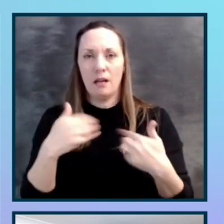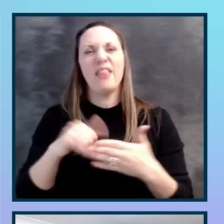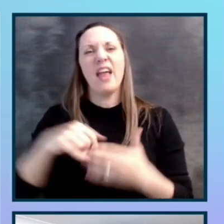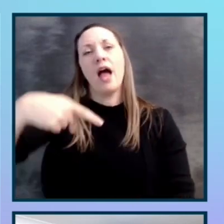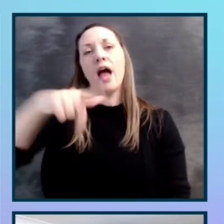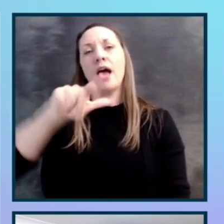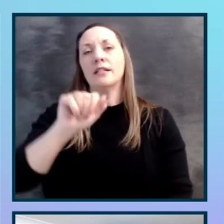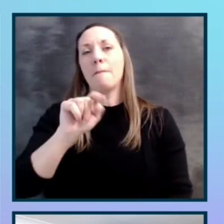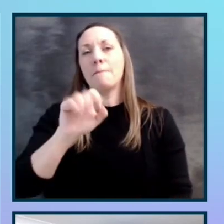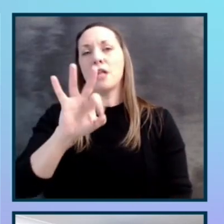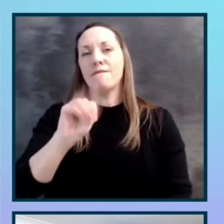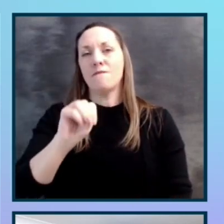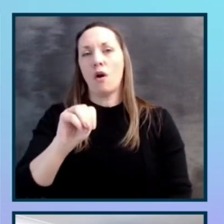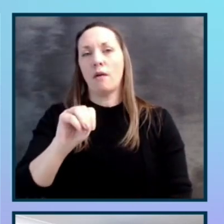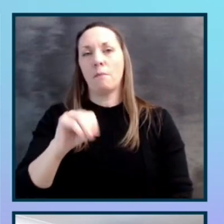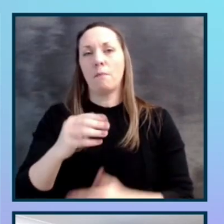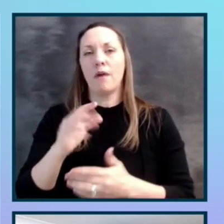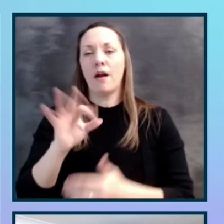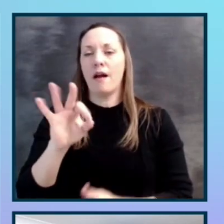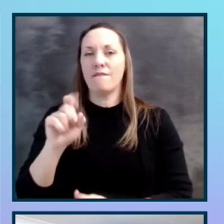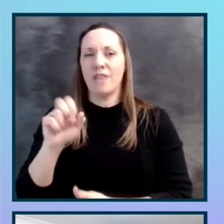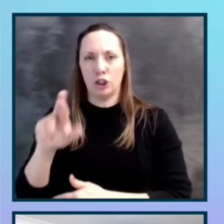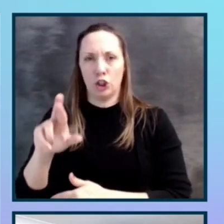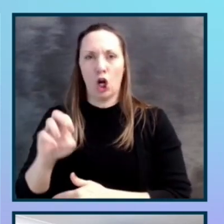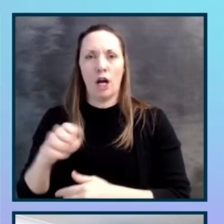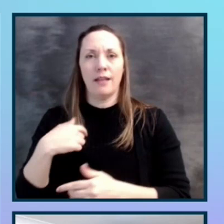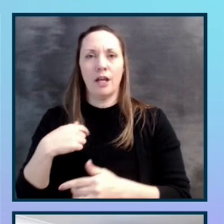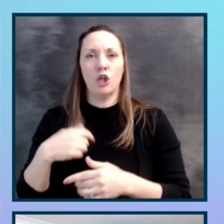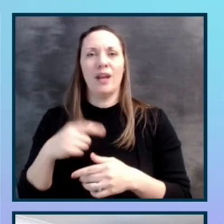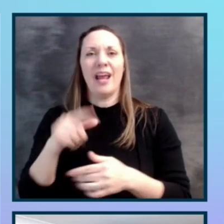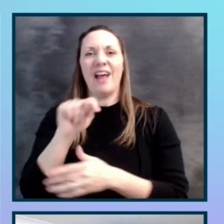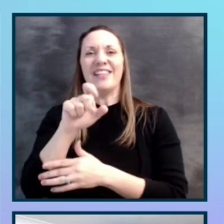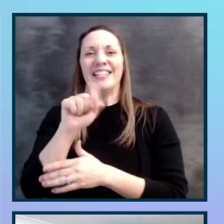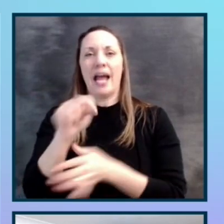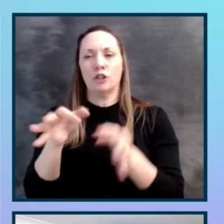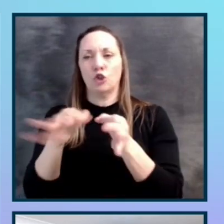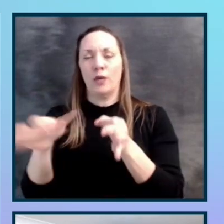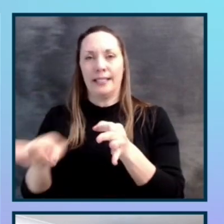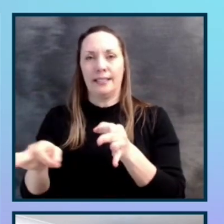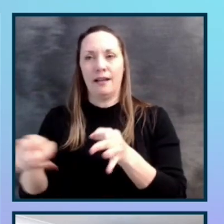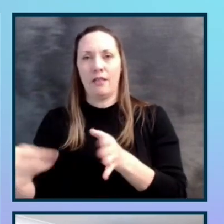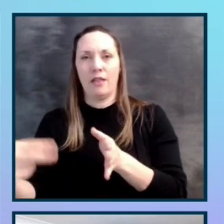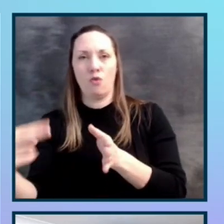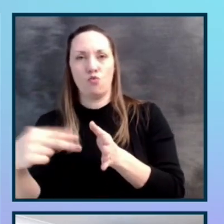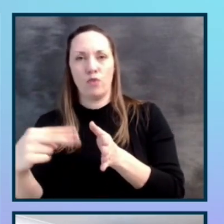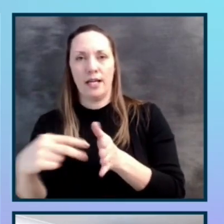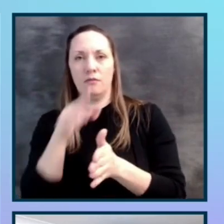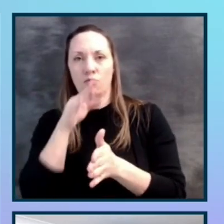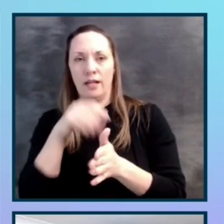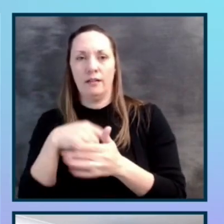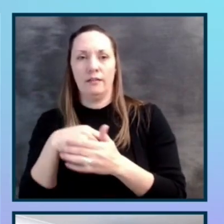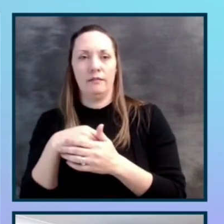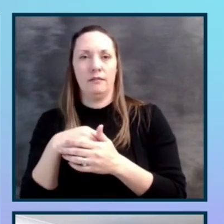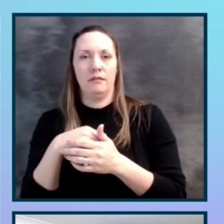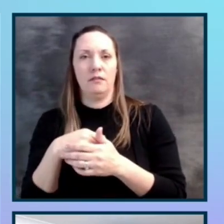text strings through and have them read out at you know, rate and through a voice of your choice, for instance,